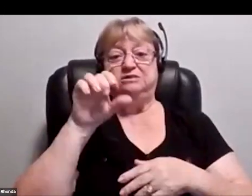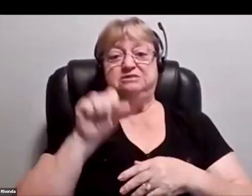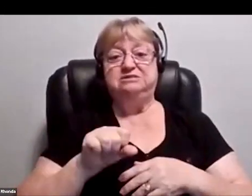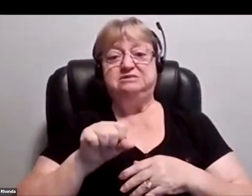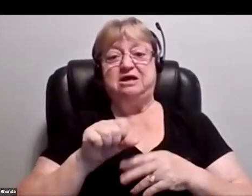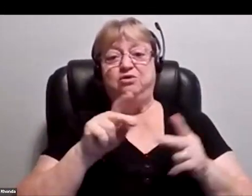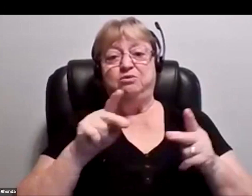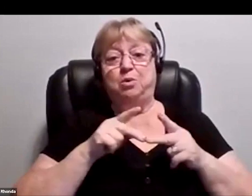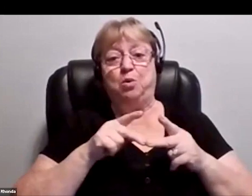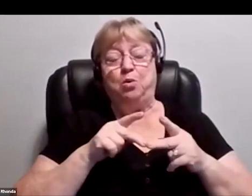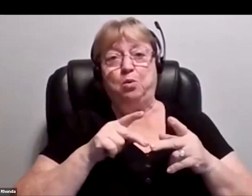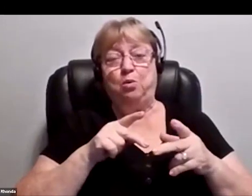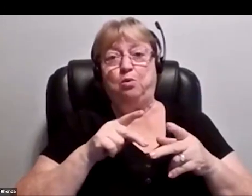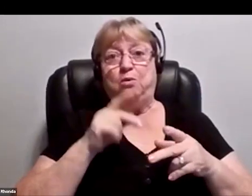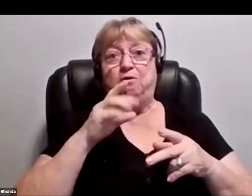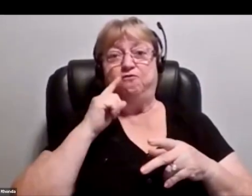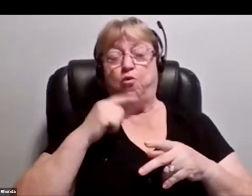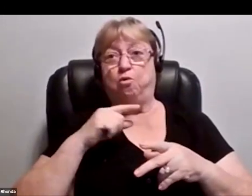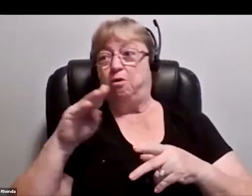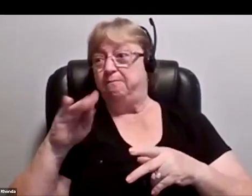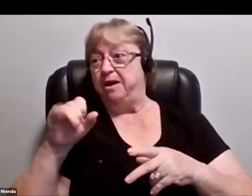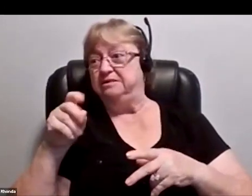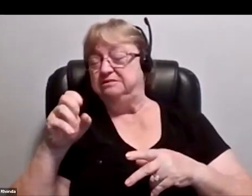both of these telescopes looking at the cosmic microwave background